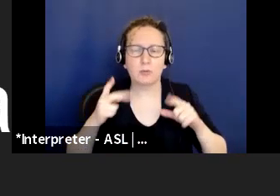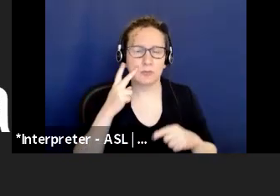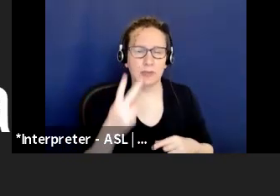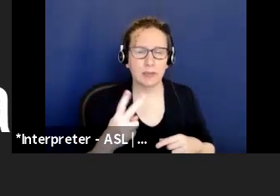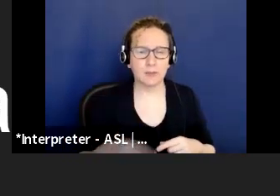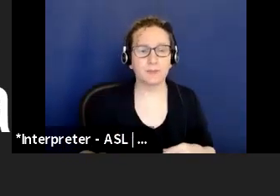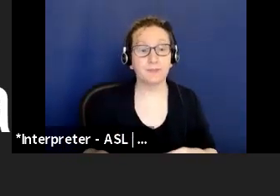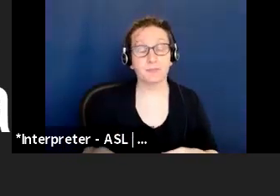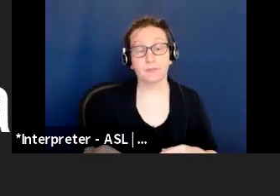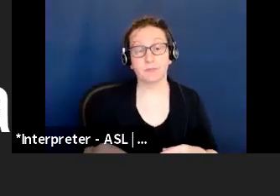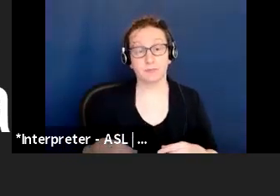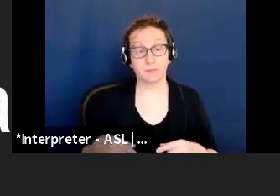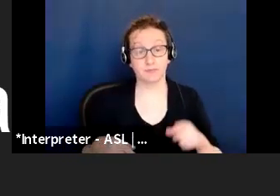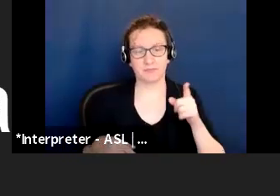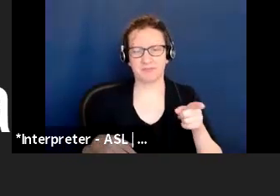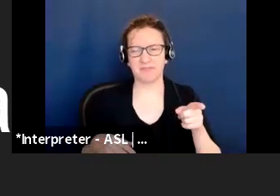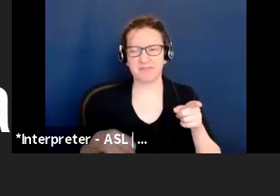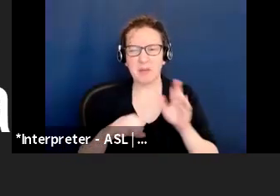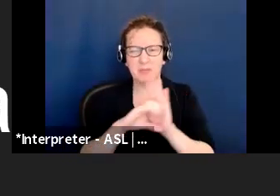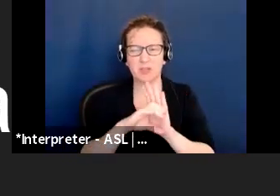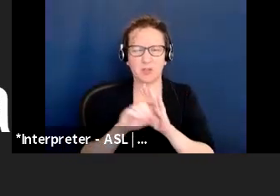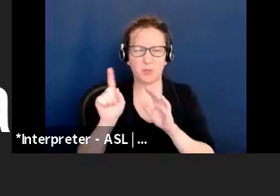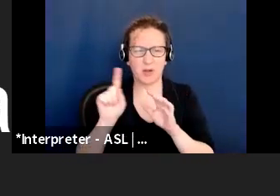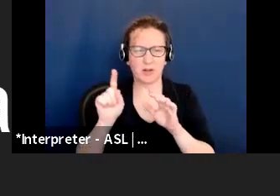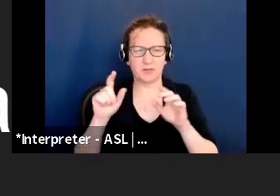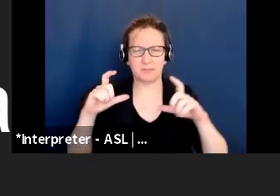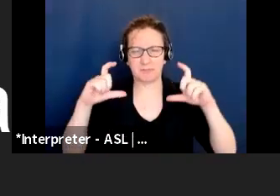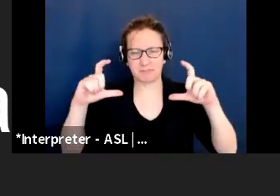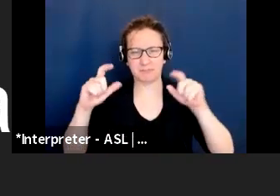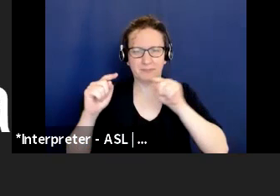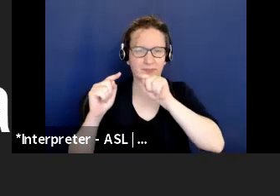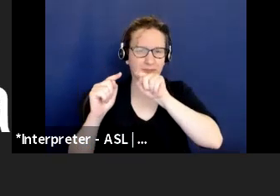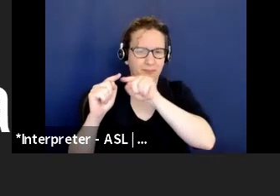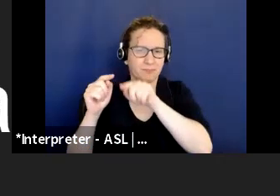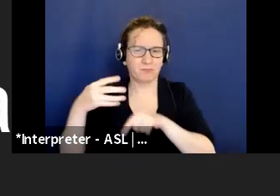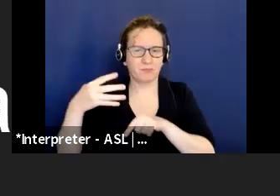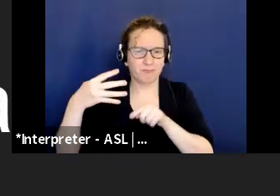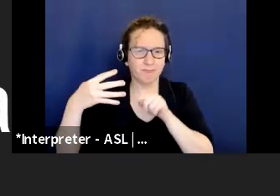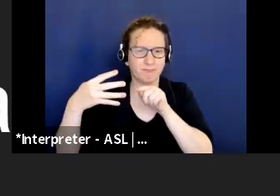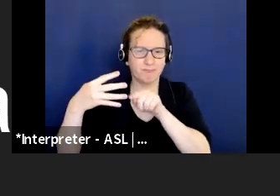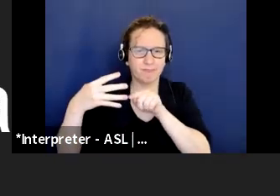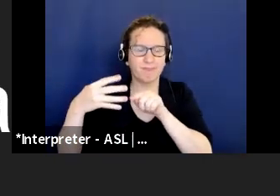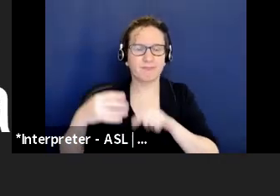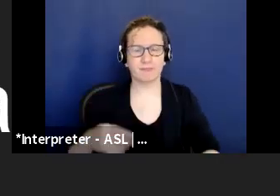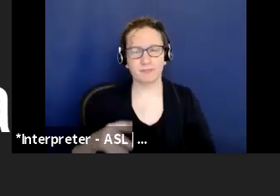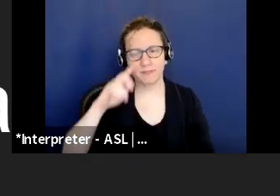feature, just find any participant with their videos off and go to the top corner.